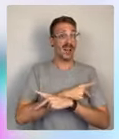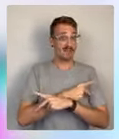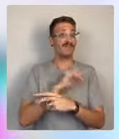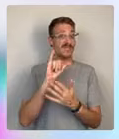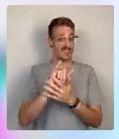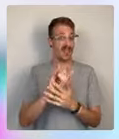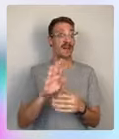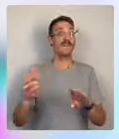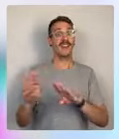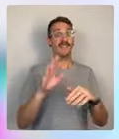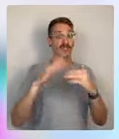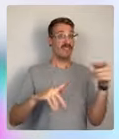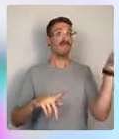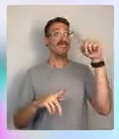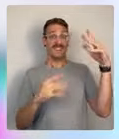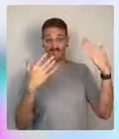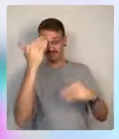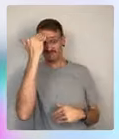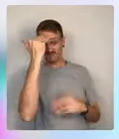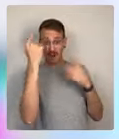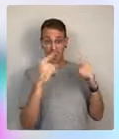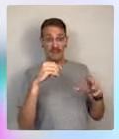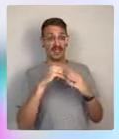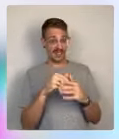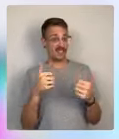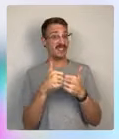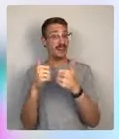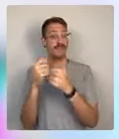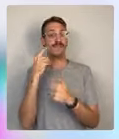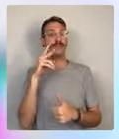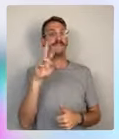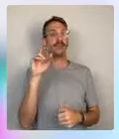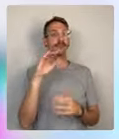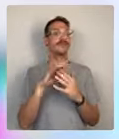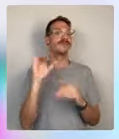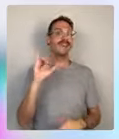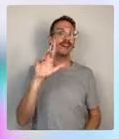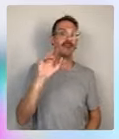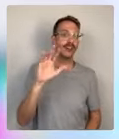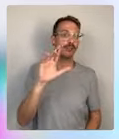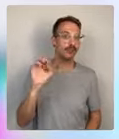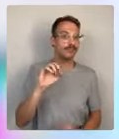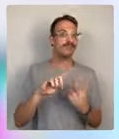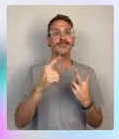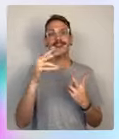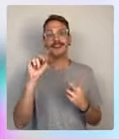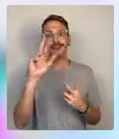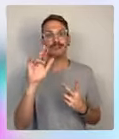into more than 30x the bad behavior than they even knew was happening in games for VR studios like Rec Room then Gun Raiders.